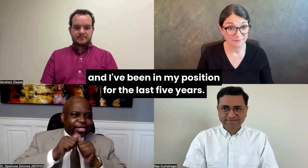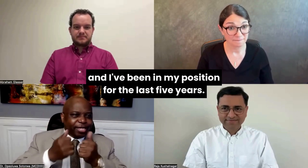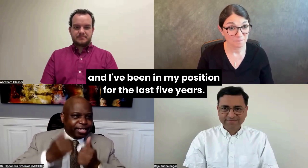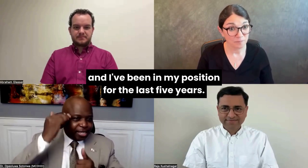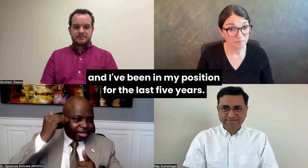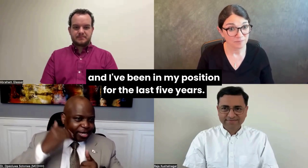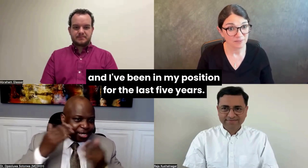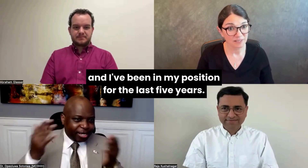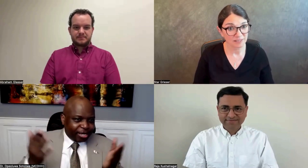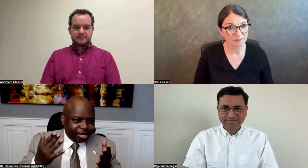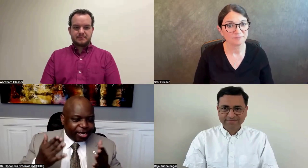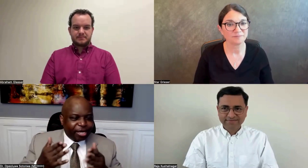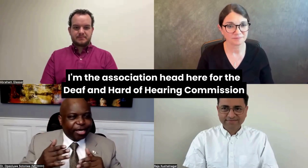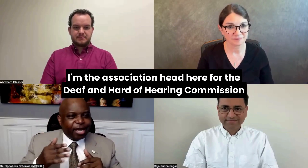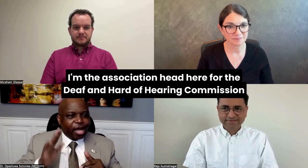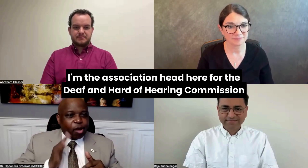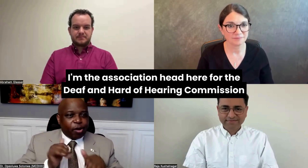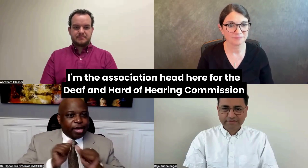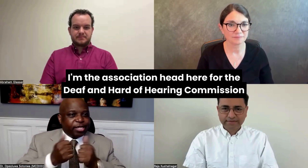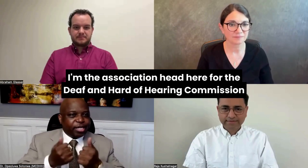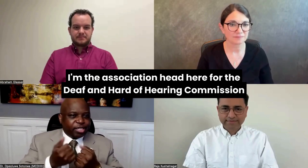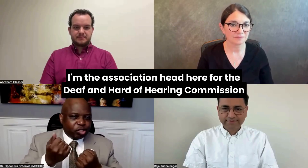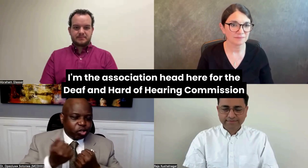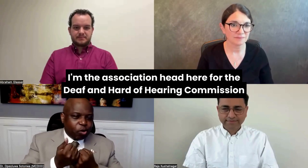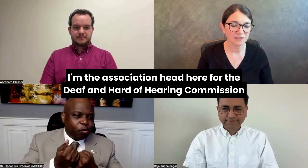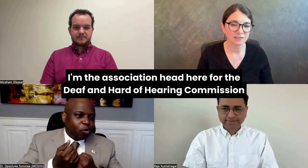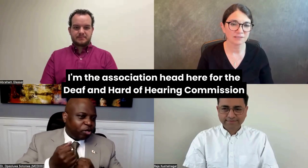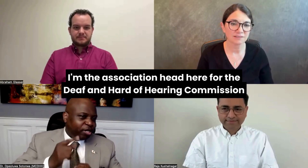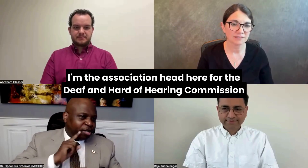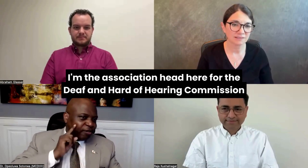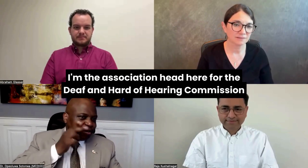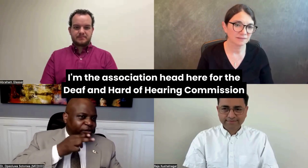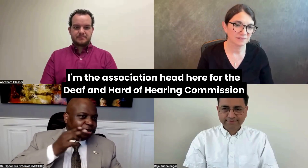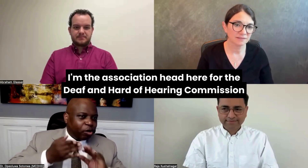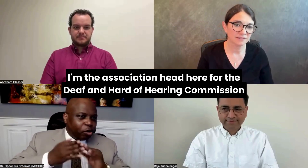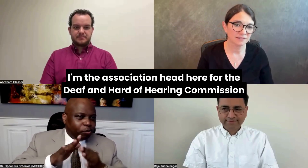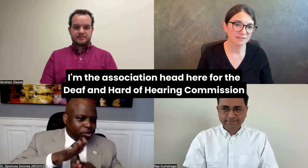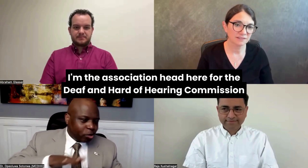I'm the association head here for the Deaf and Hard of Hearing Commission